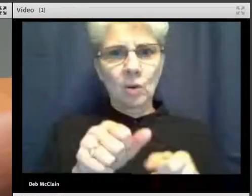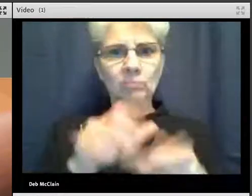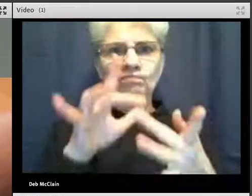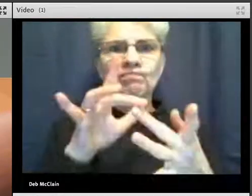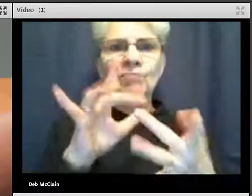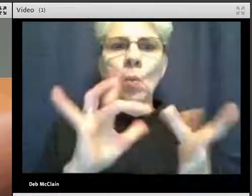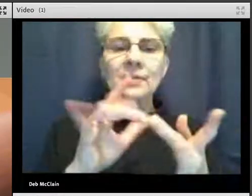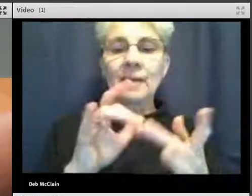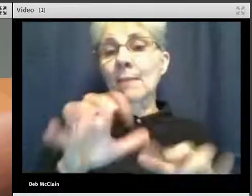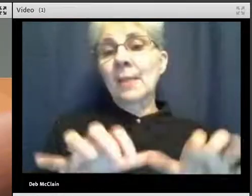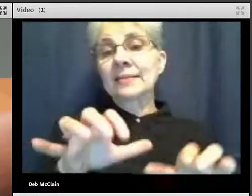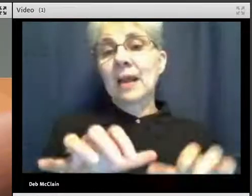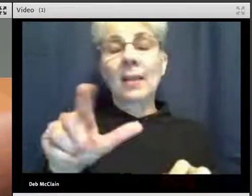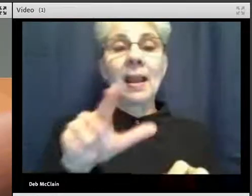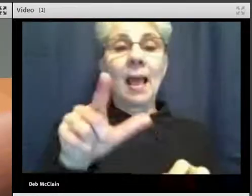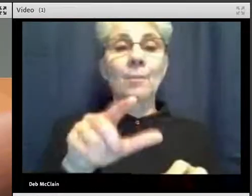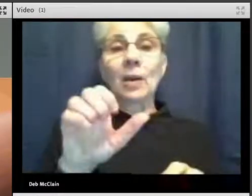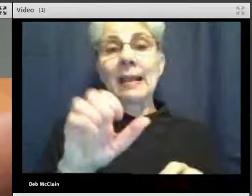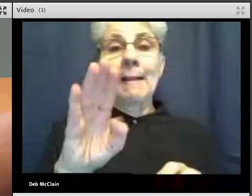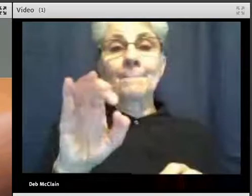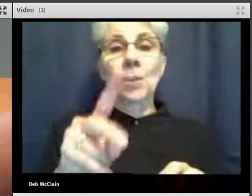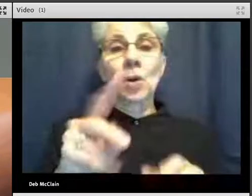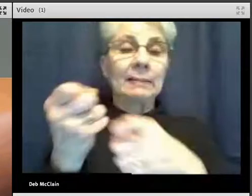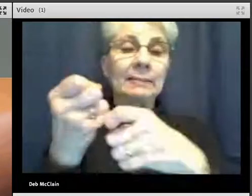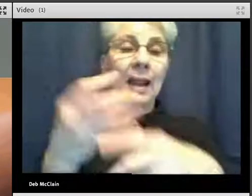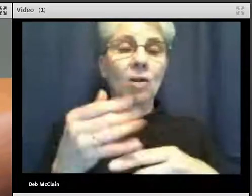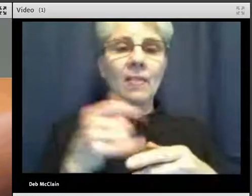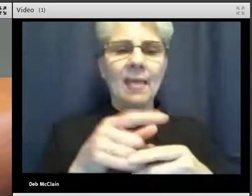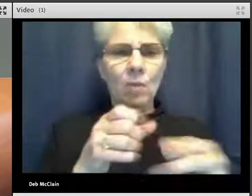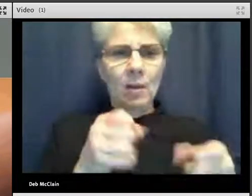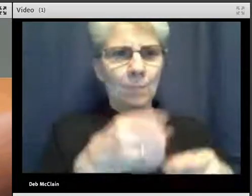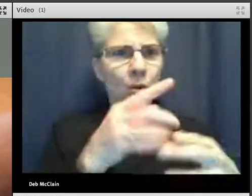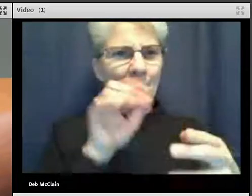They might type in "library e-books download," and then they want to go straight to that site.